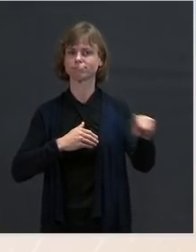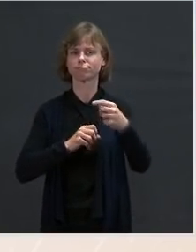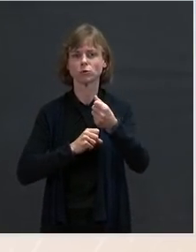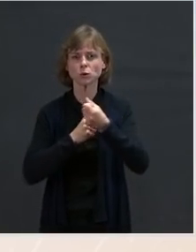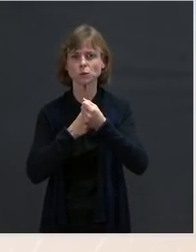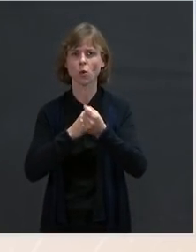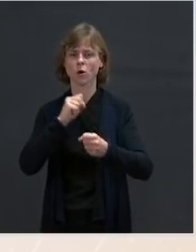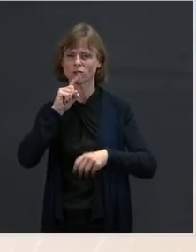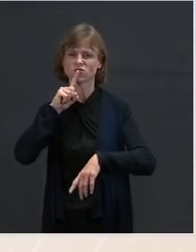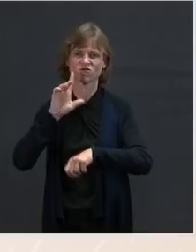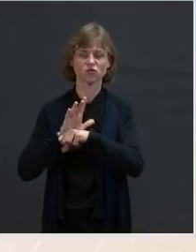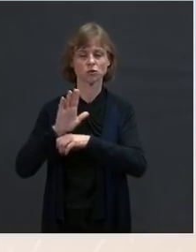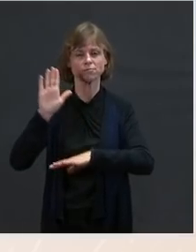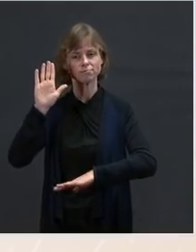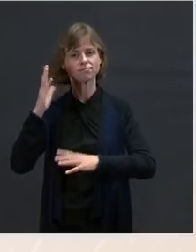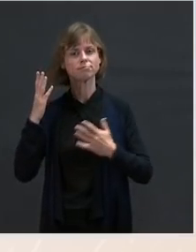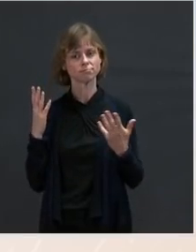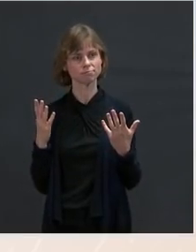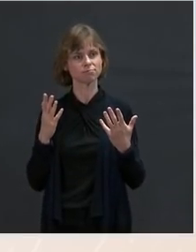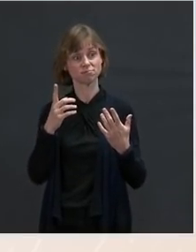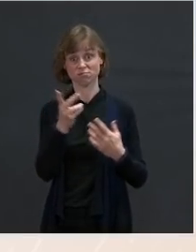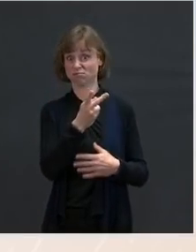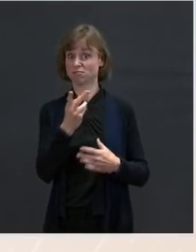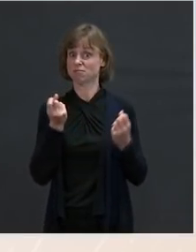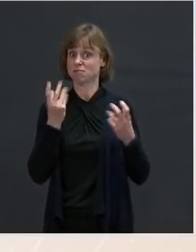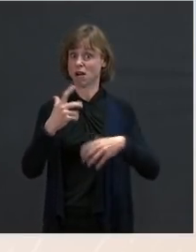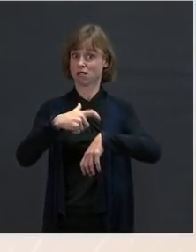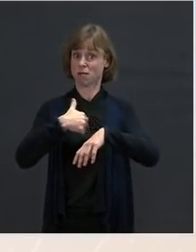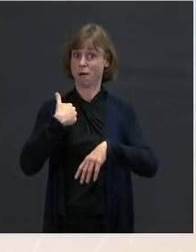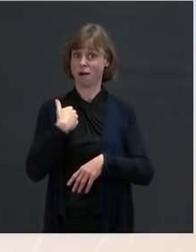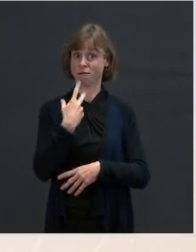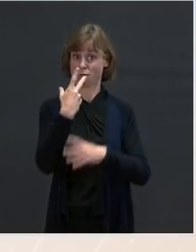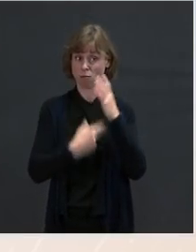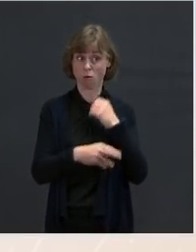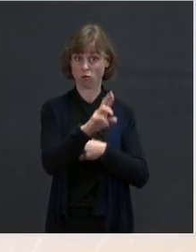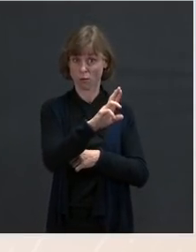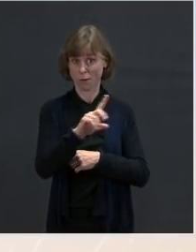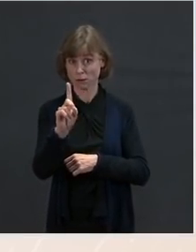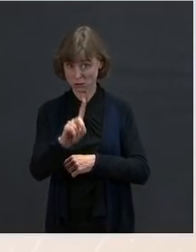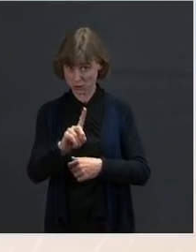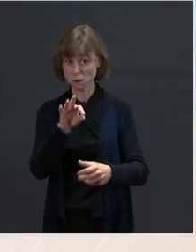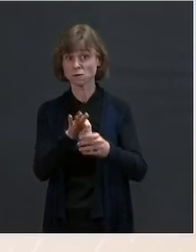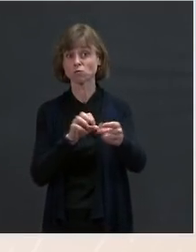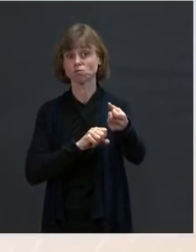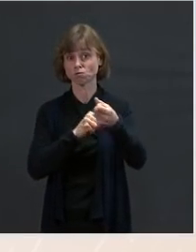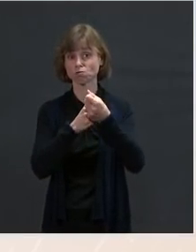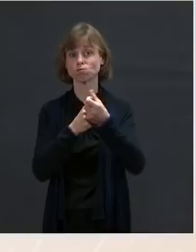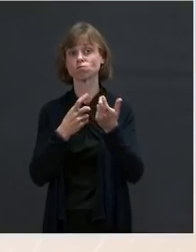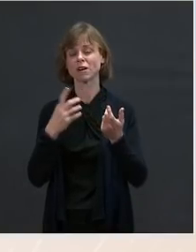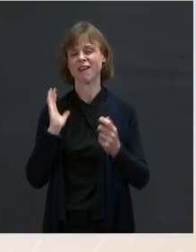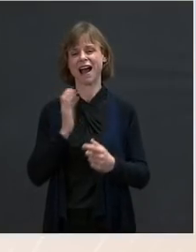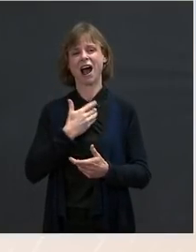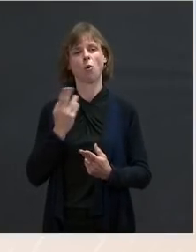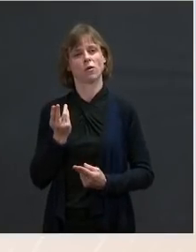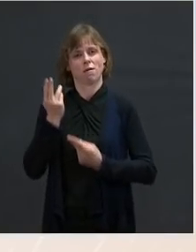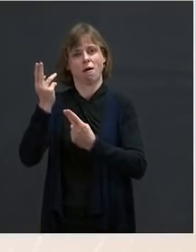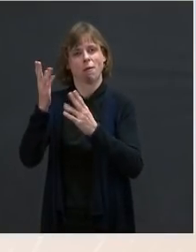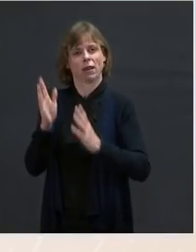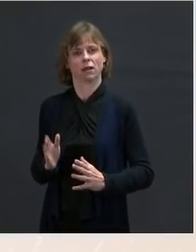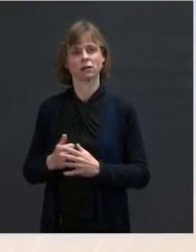often with large bipartisan votes, many of our nominees. But underlining our pressing needs to have our team in place,